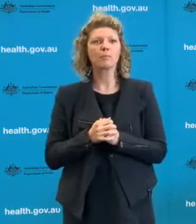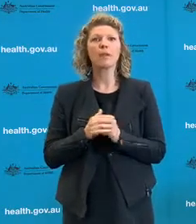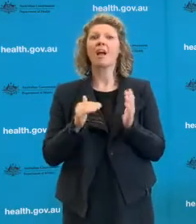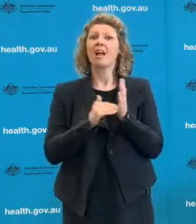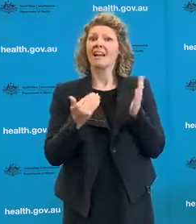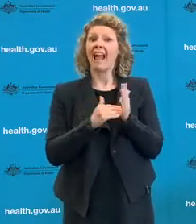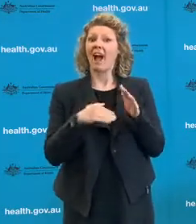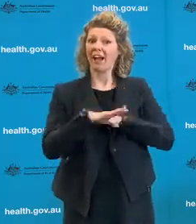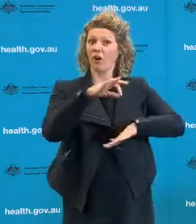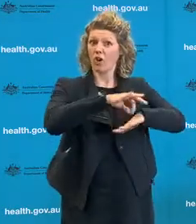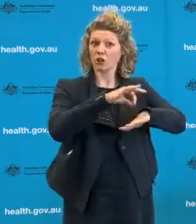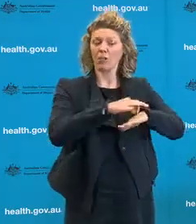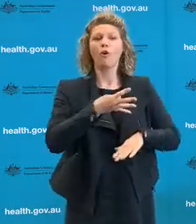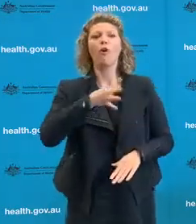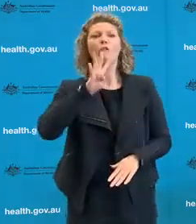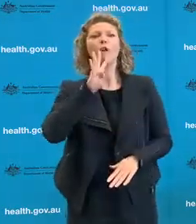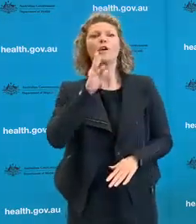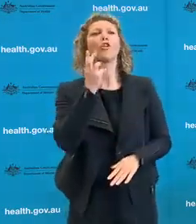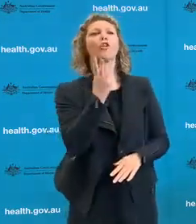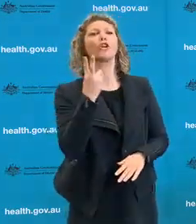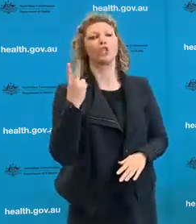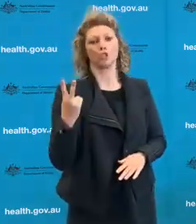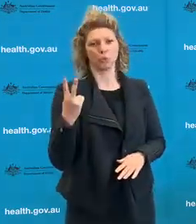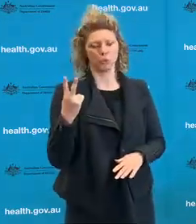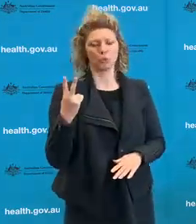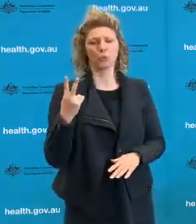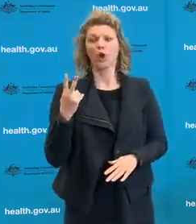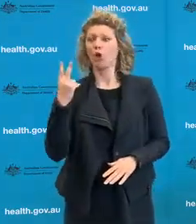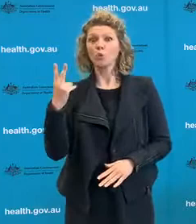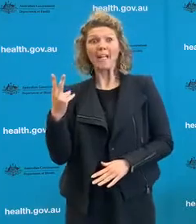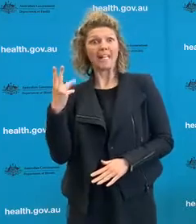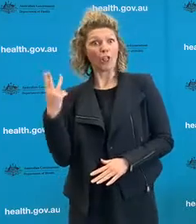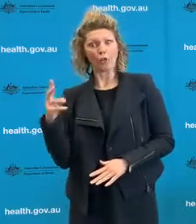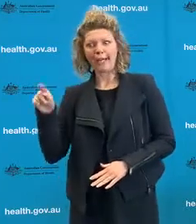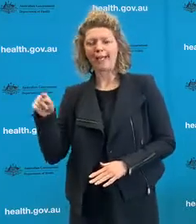people hospitalized in the country and 23 of those are in Intensive Care